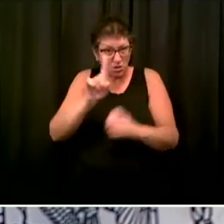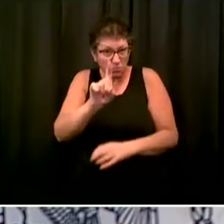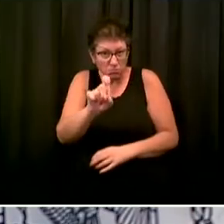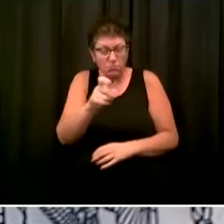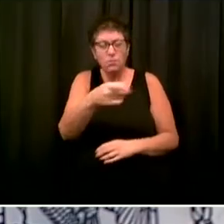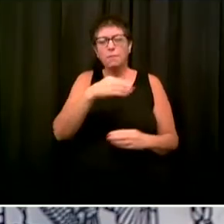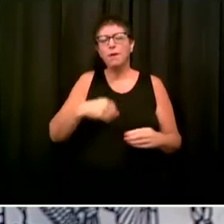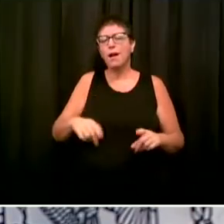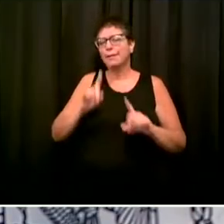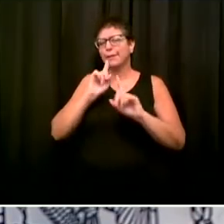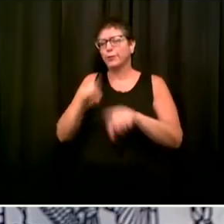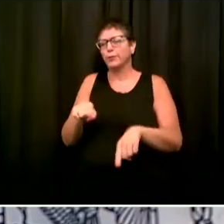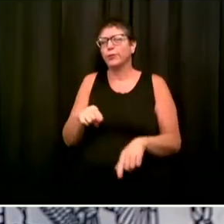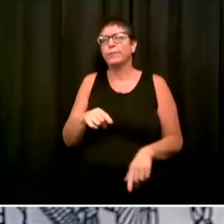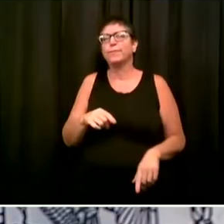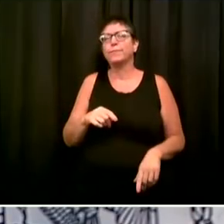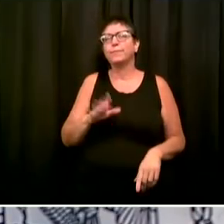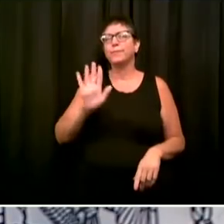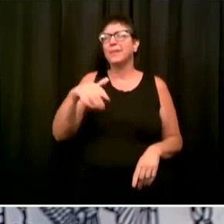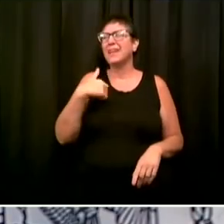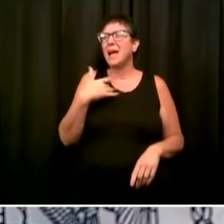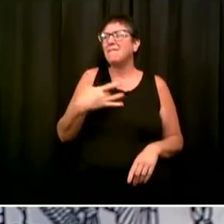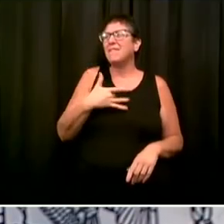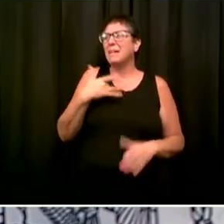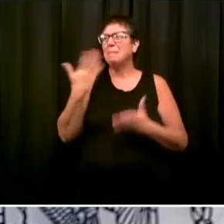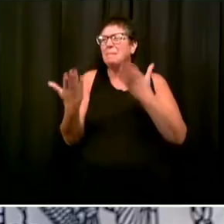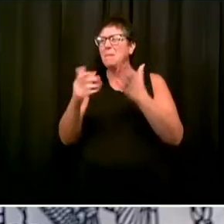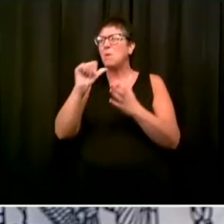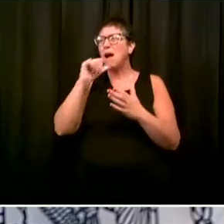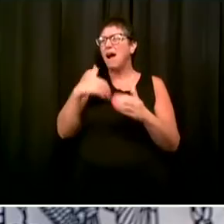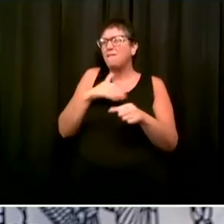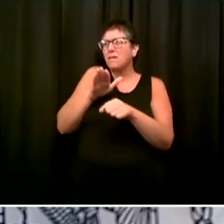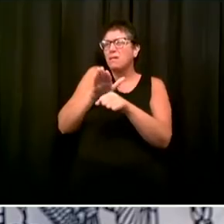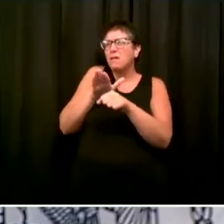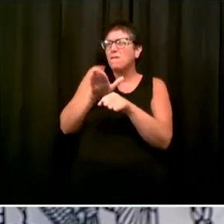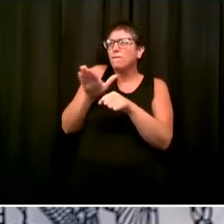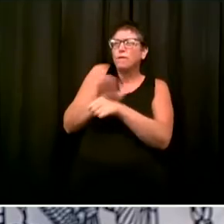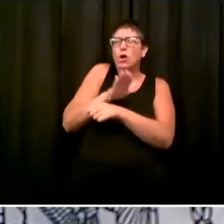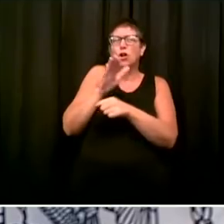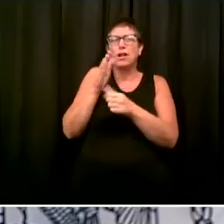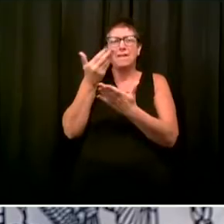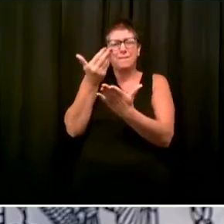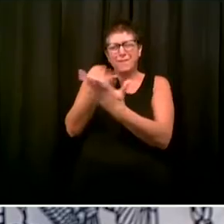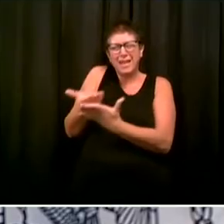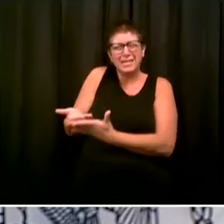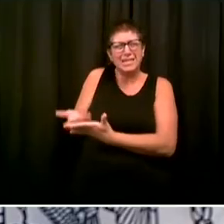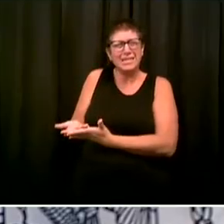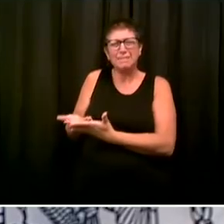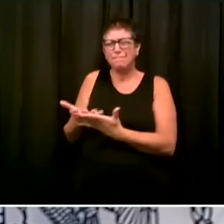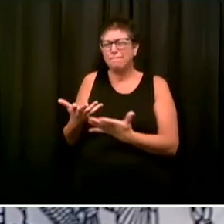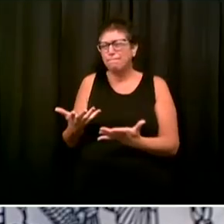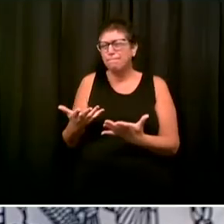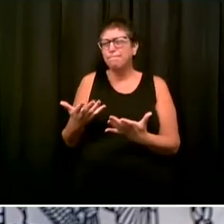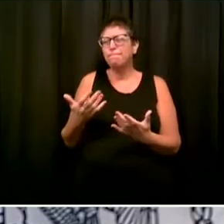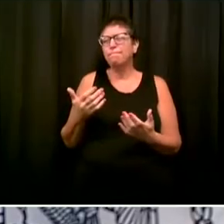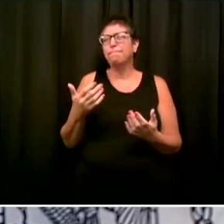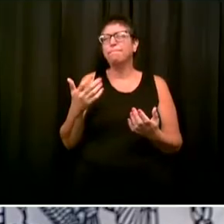SYSTEM? IF NOT, WHY NOT? I DON'T KNOW IF YOU HAVE ALL THE FACTS ABOUT WHAT HAS HAPPENED. I THIN NA PICTURE